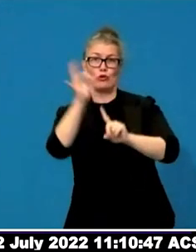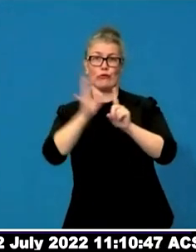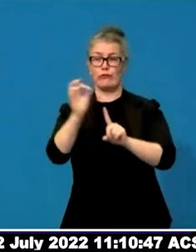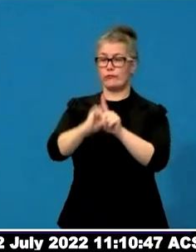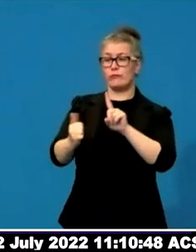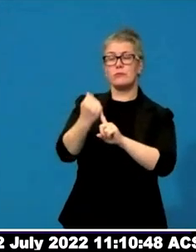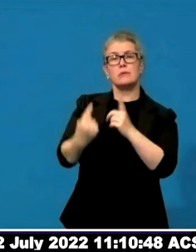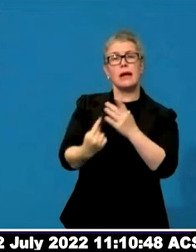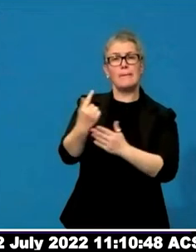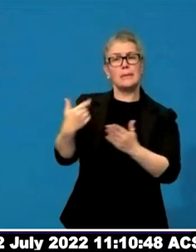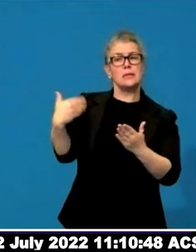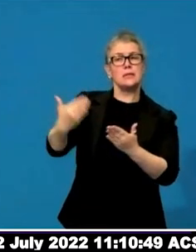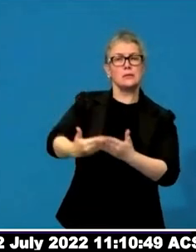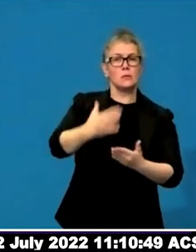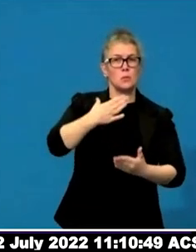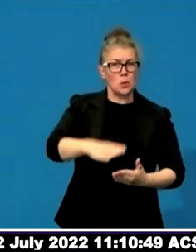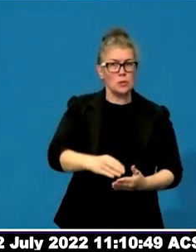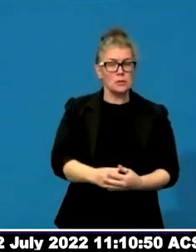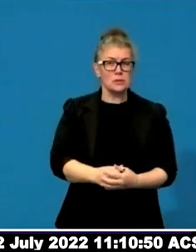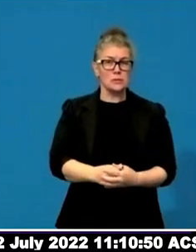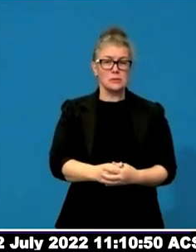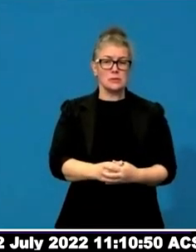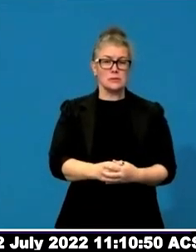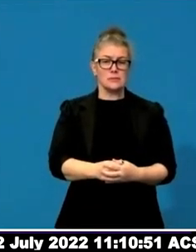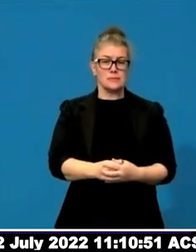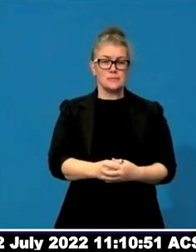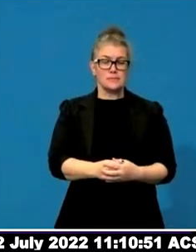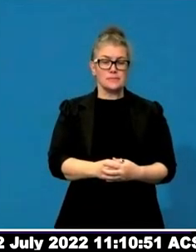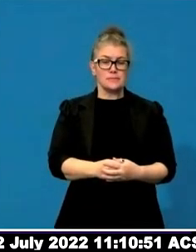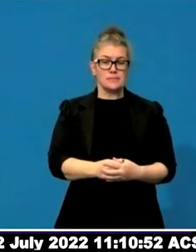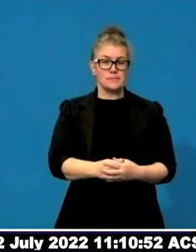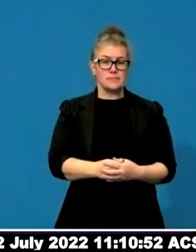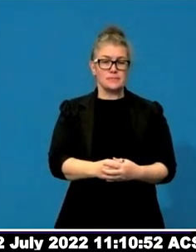But there's often times when we're chasing matters up